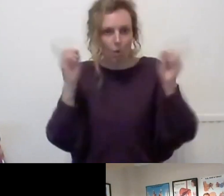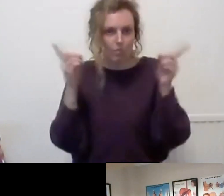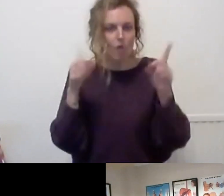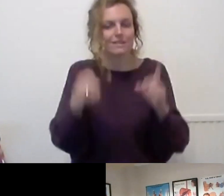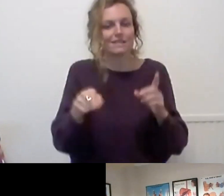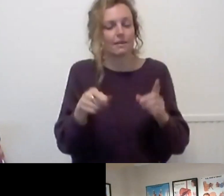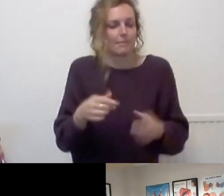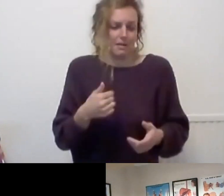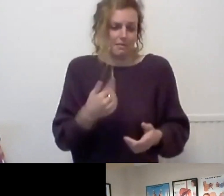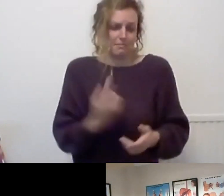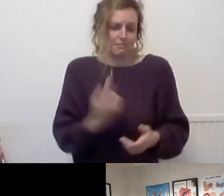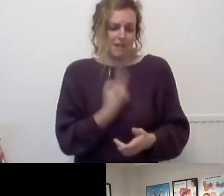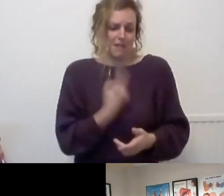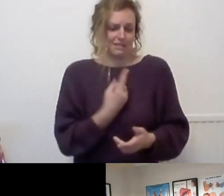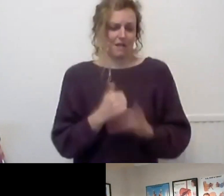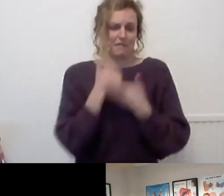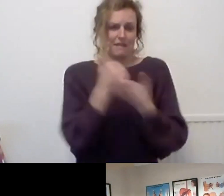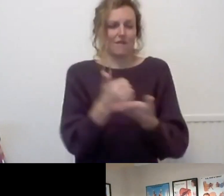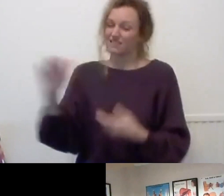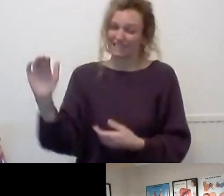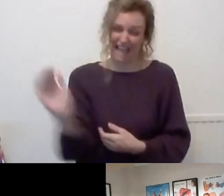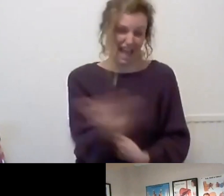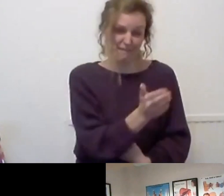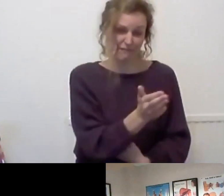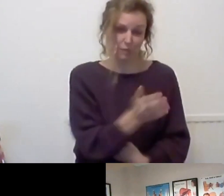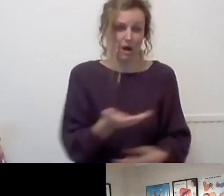But especially if you have an immune condition as it does make you unfortunately more likely